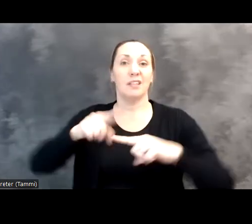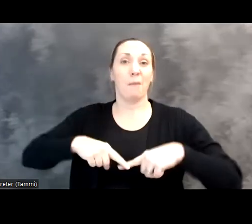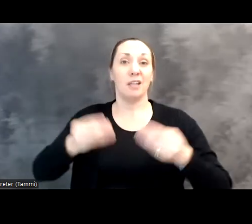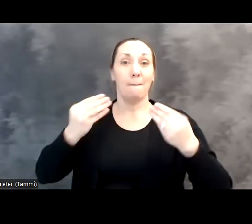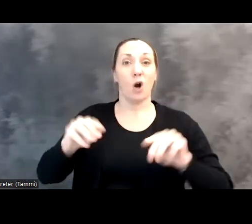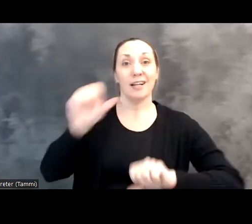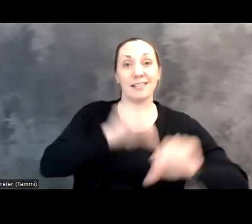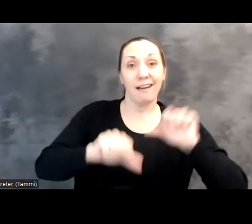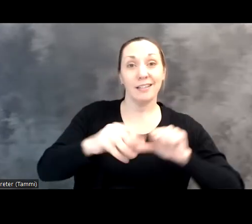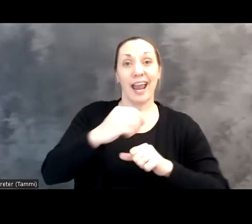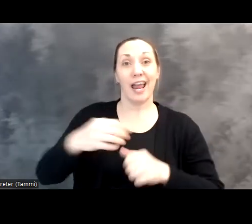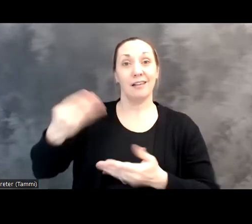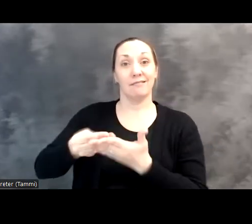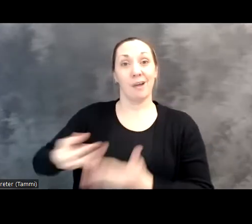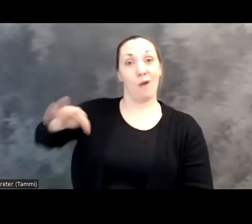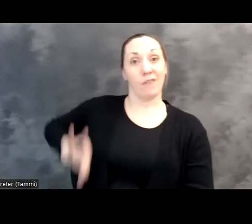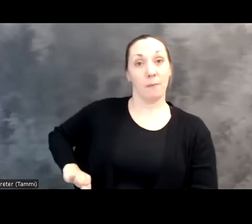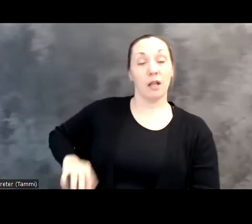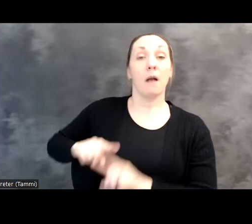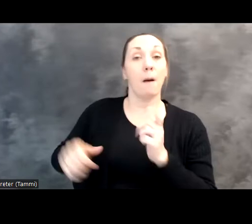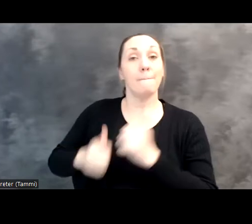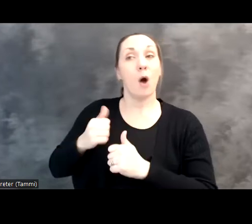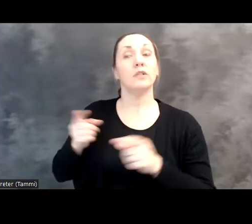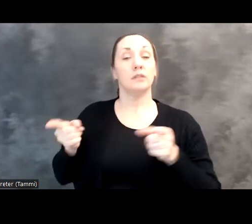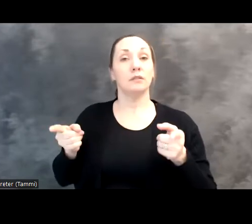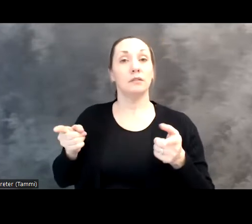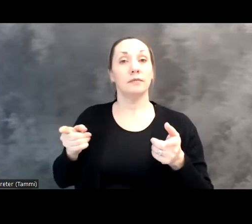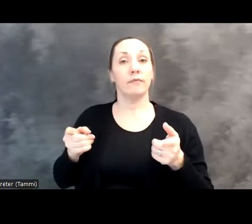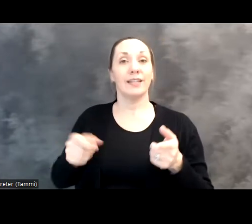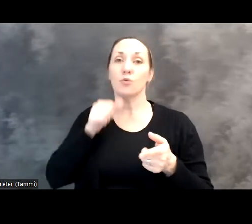oftentimes questionable. The decision to produce depends on